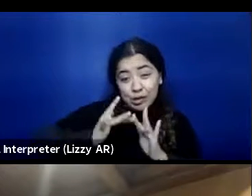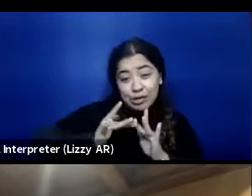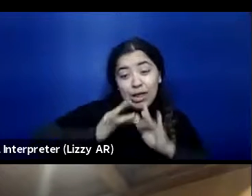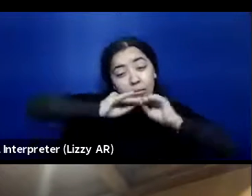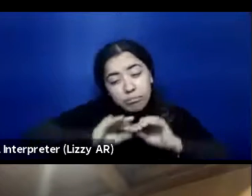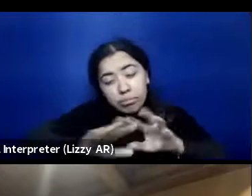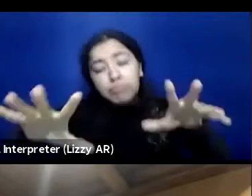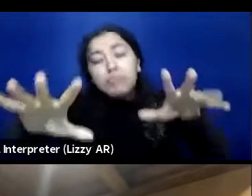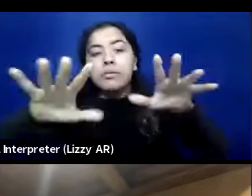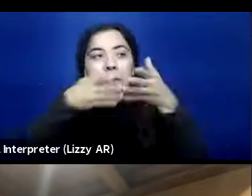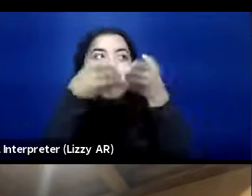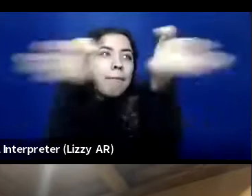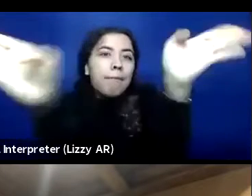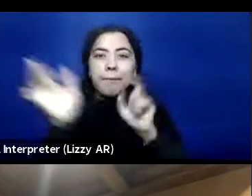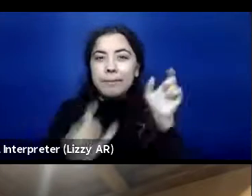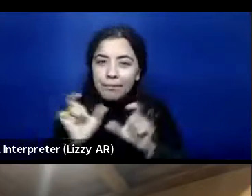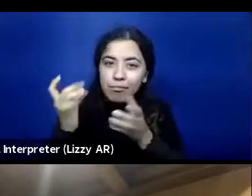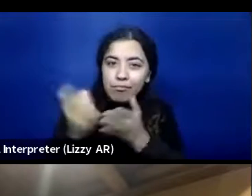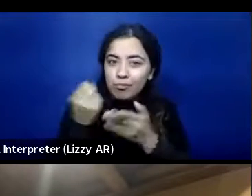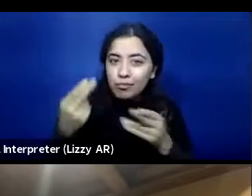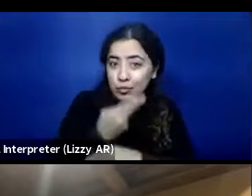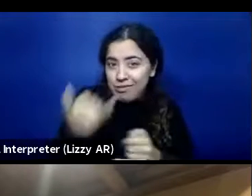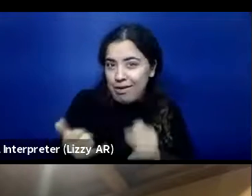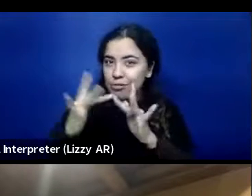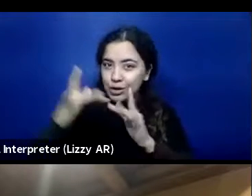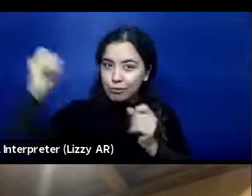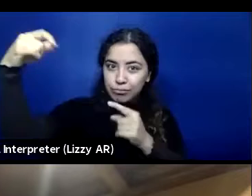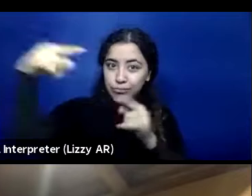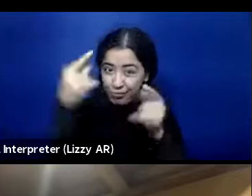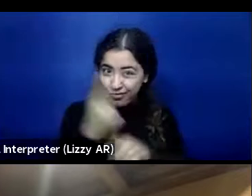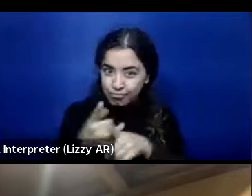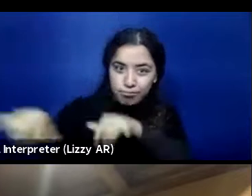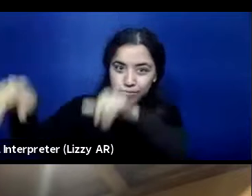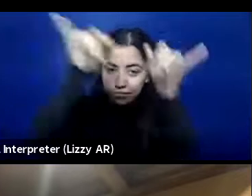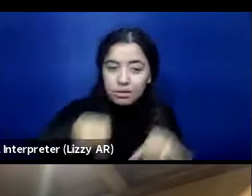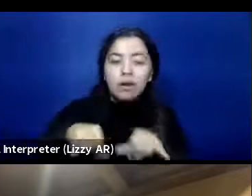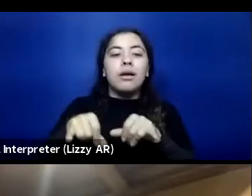ought to inform the efforts of making accessibility